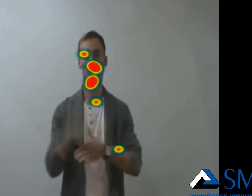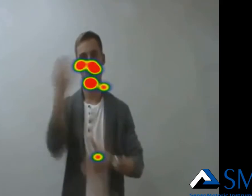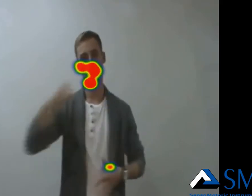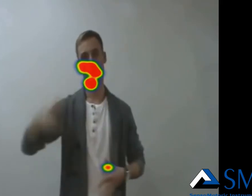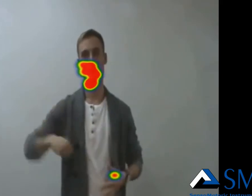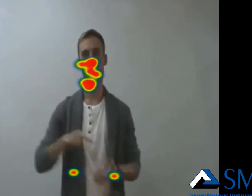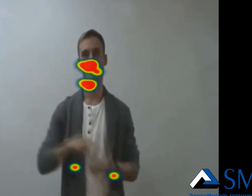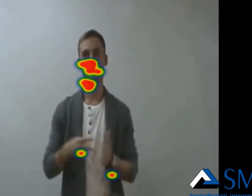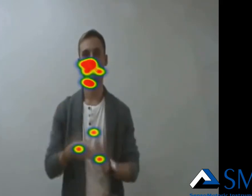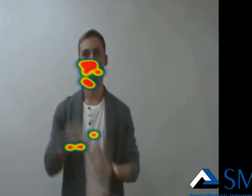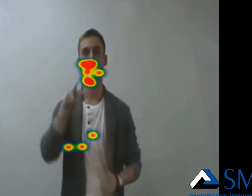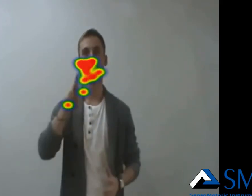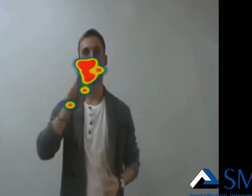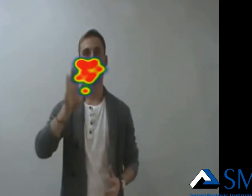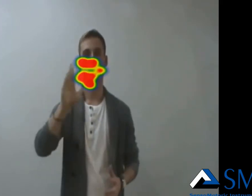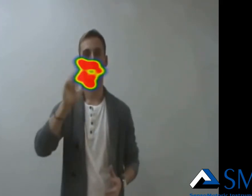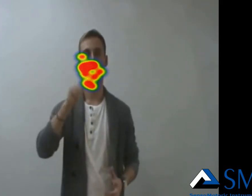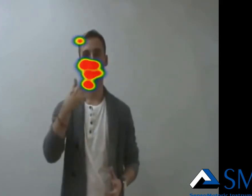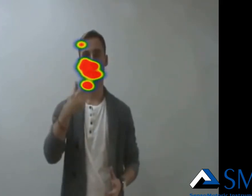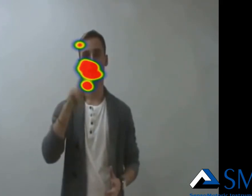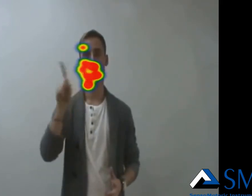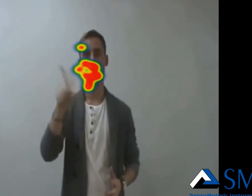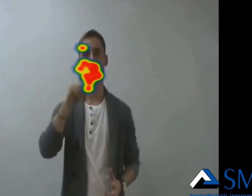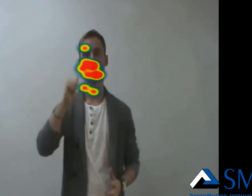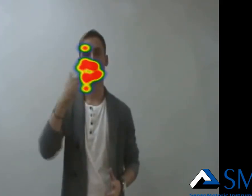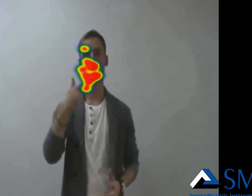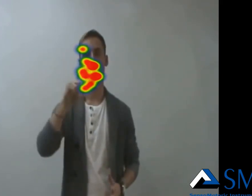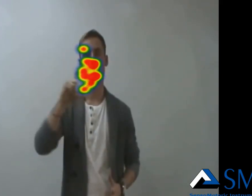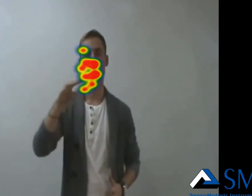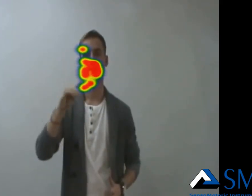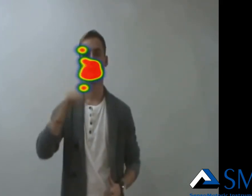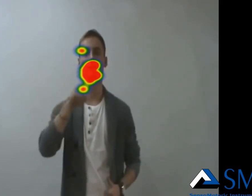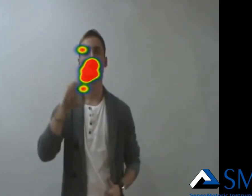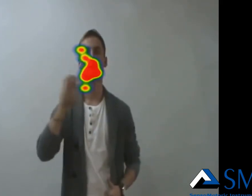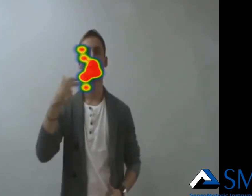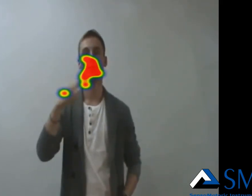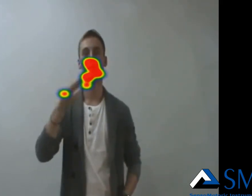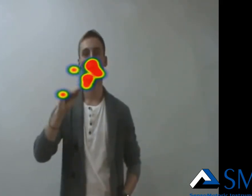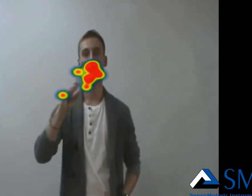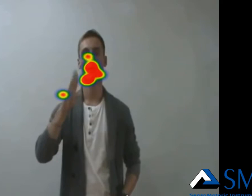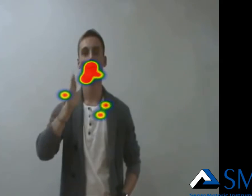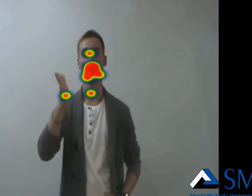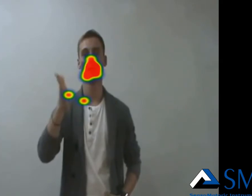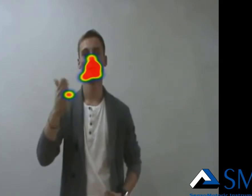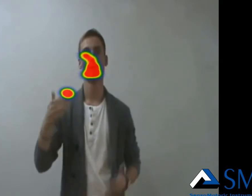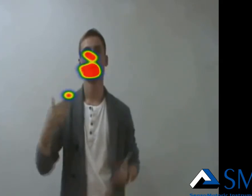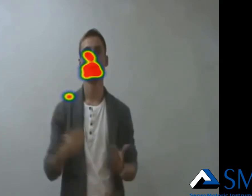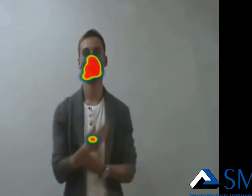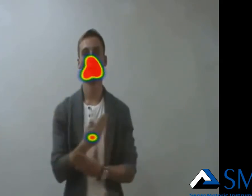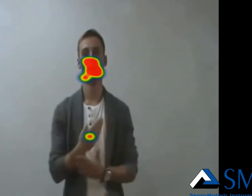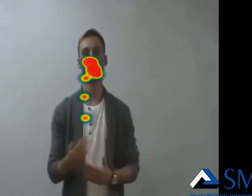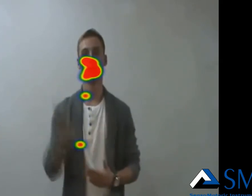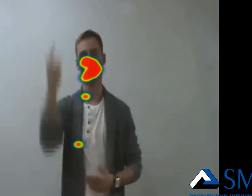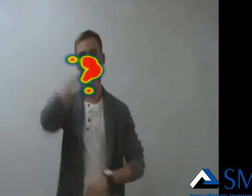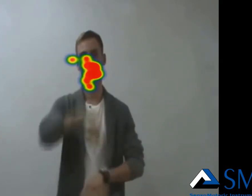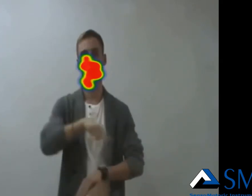the subjects began to focus on gestures of the person transmitting the message. We can observe this phenomenon in the film.